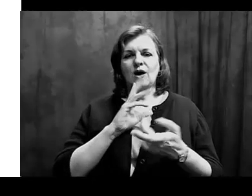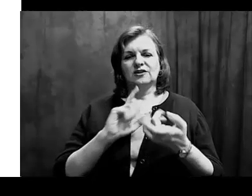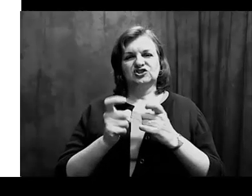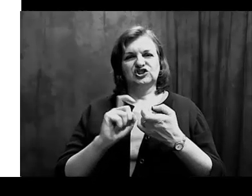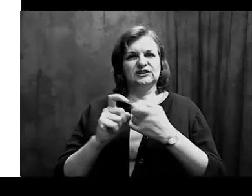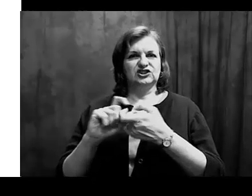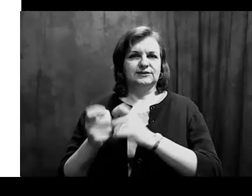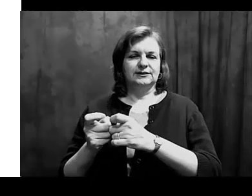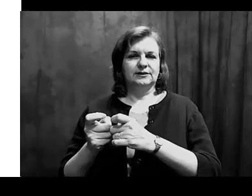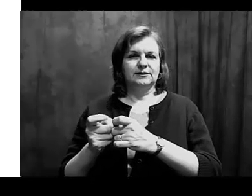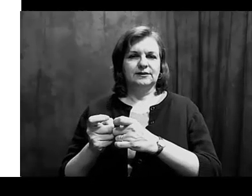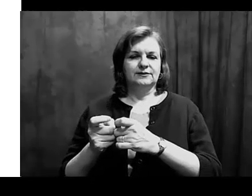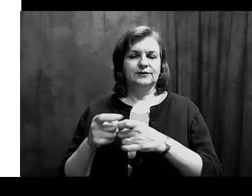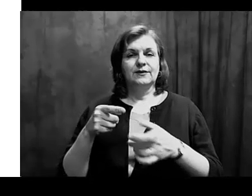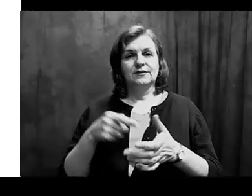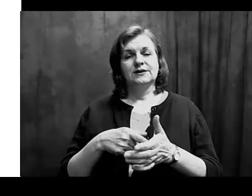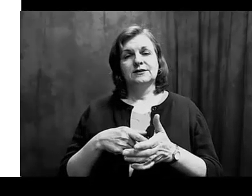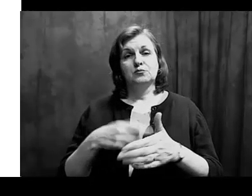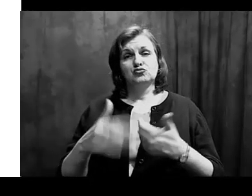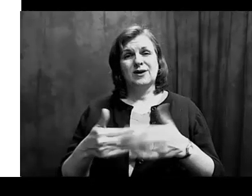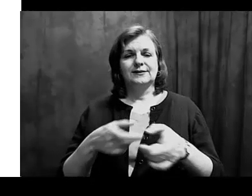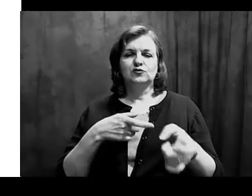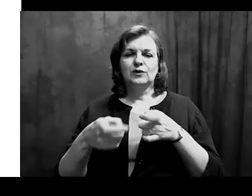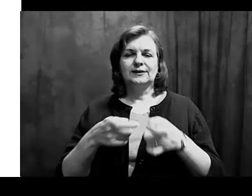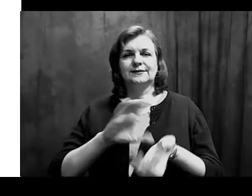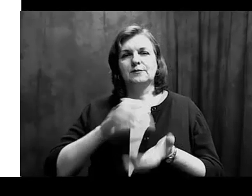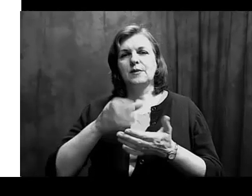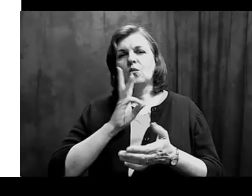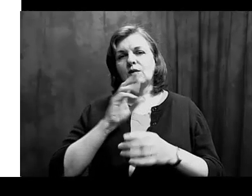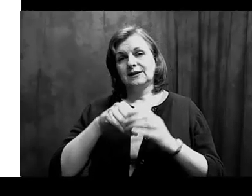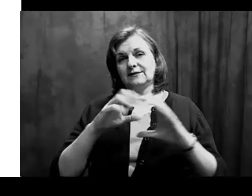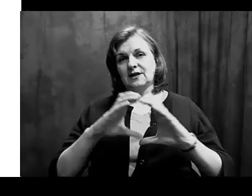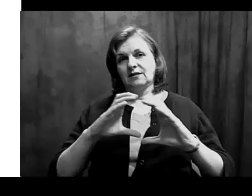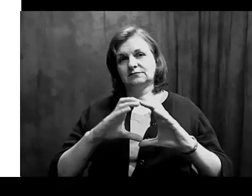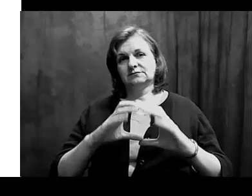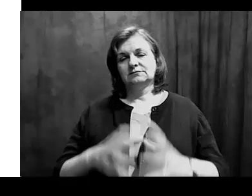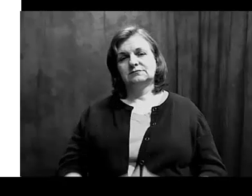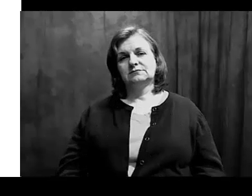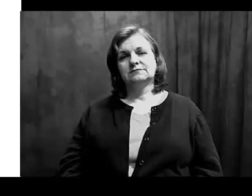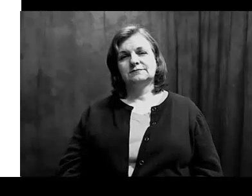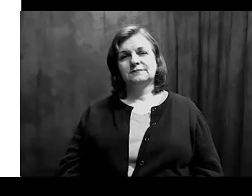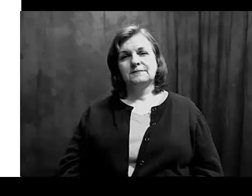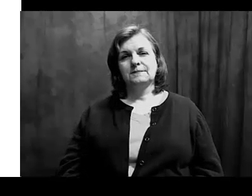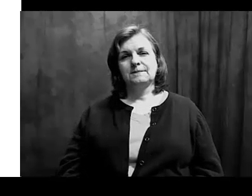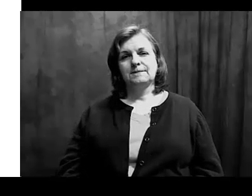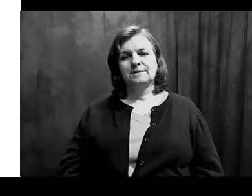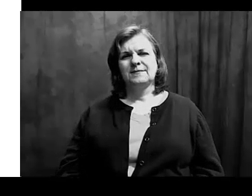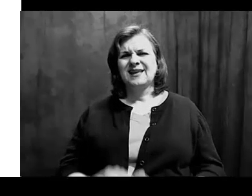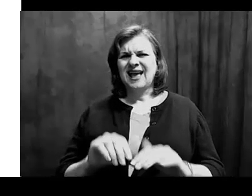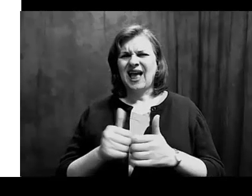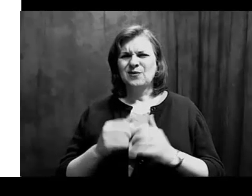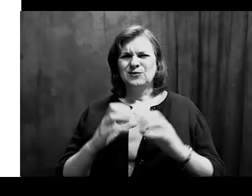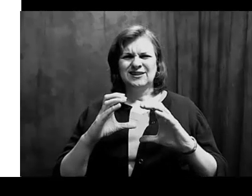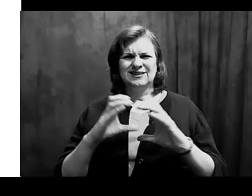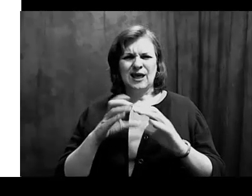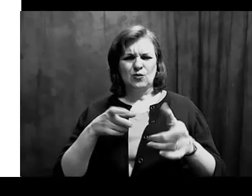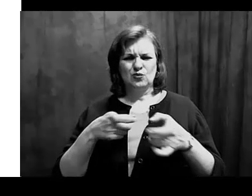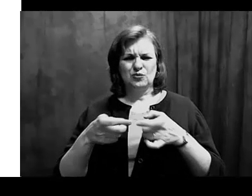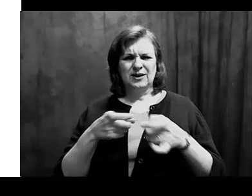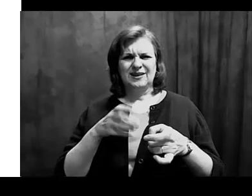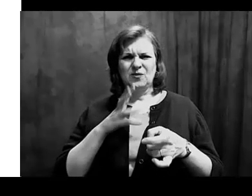so when we look at the ability of a solution to gain or lose water we are actually focusing on a term